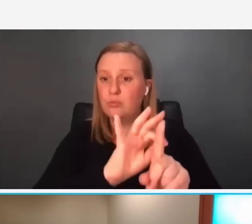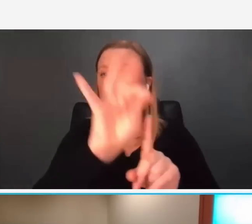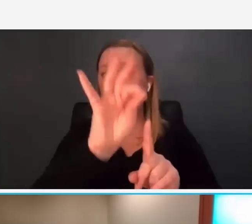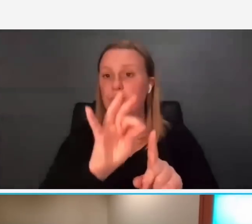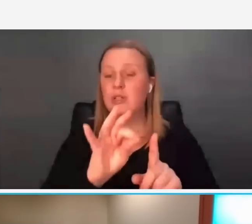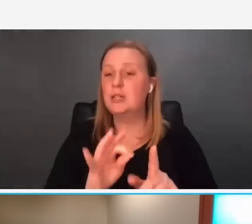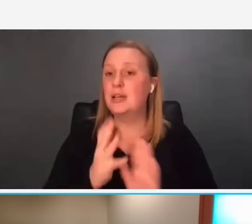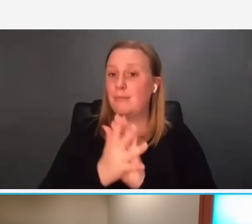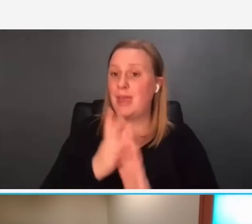the aged care sector.